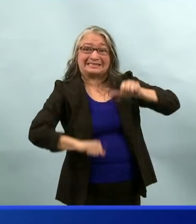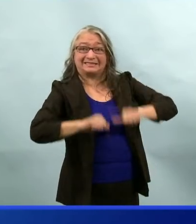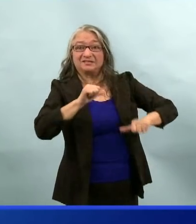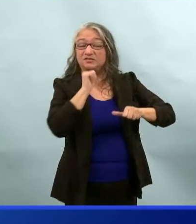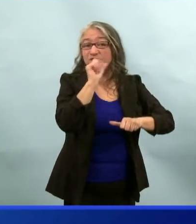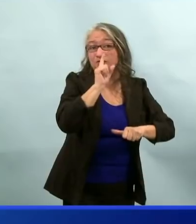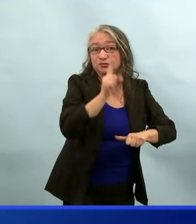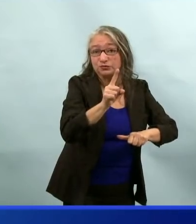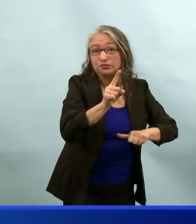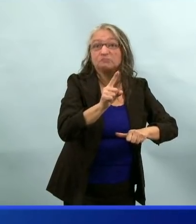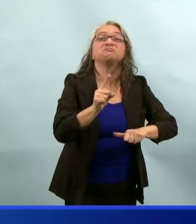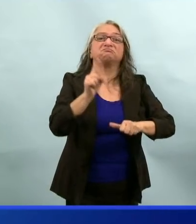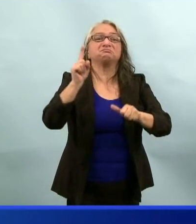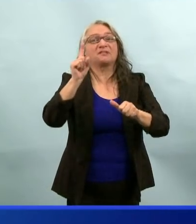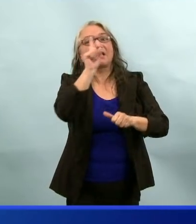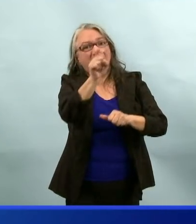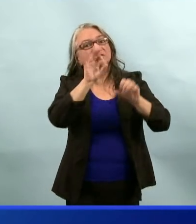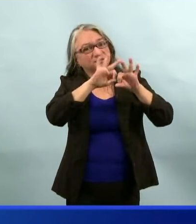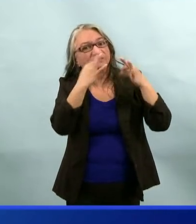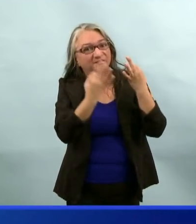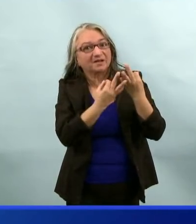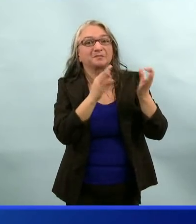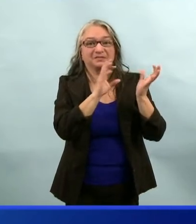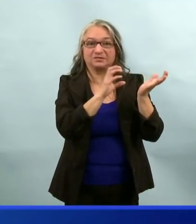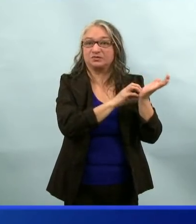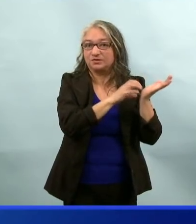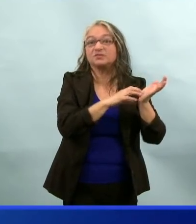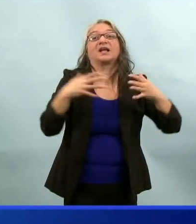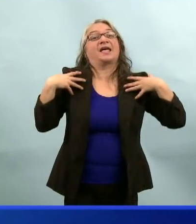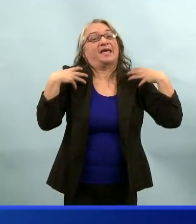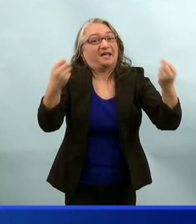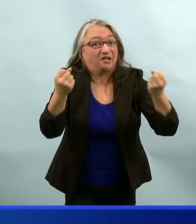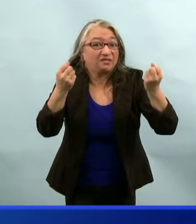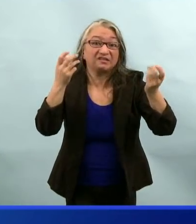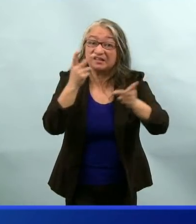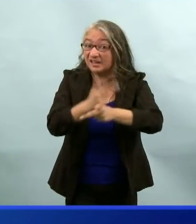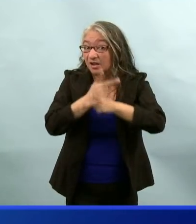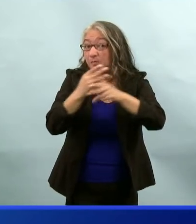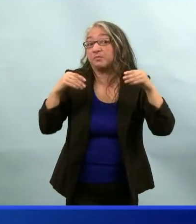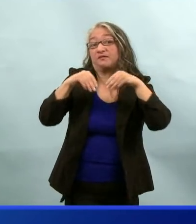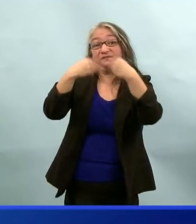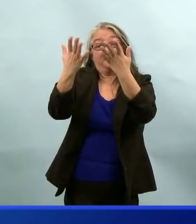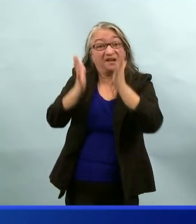and visit our website the answers are all there for you with that i will turn things